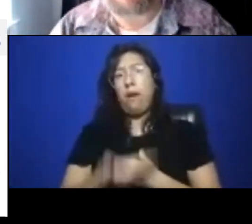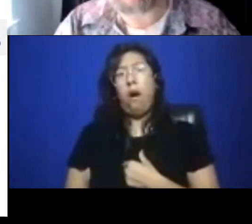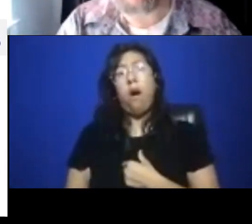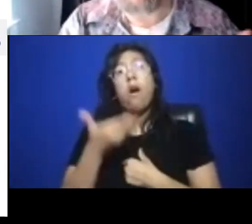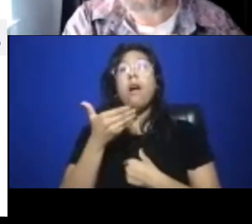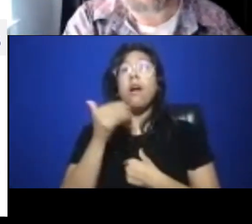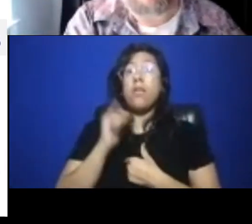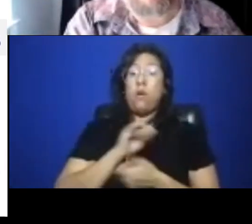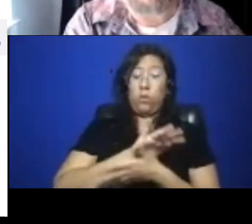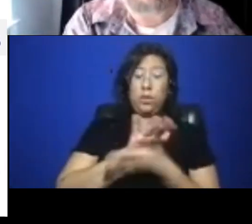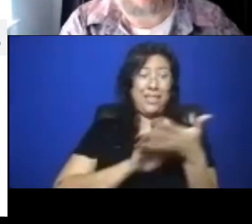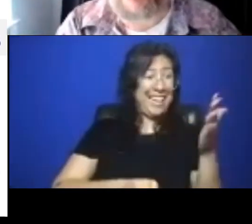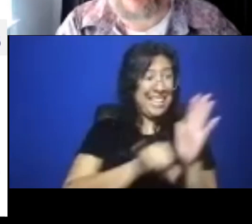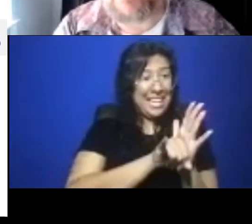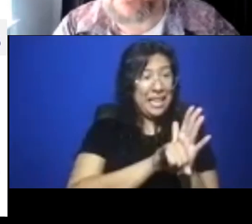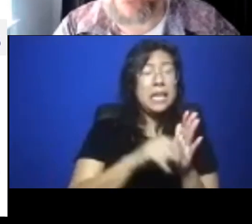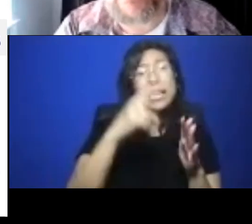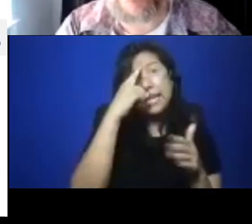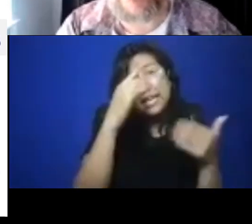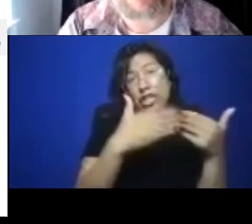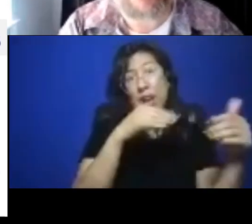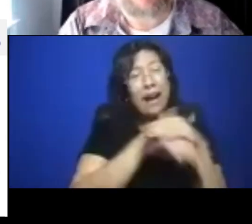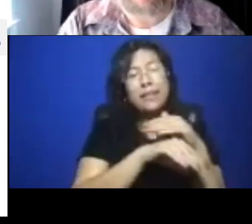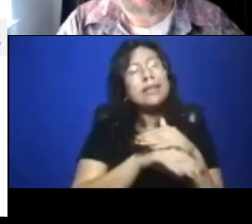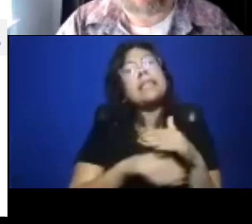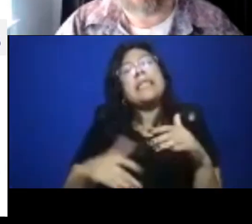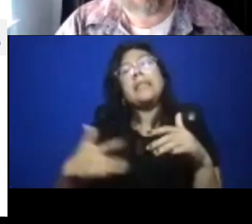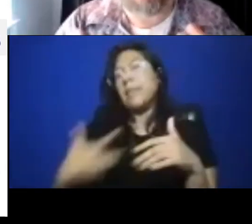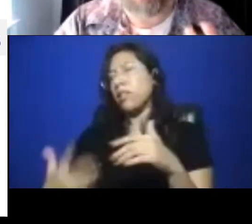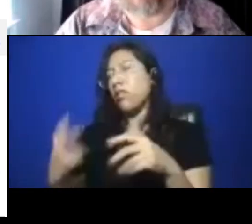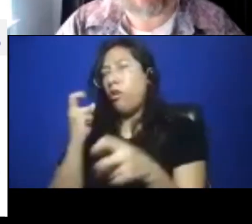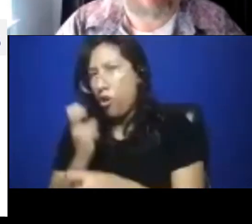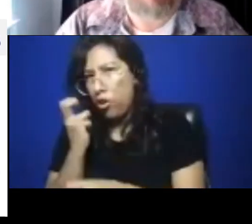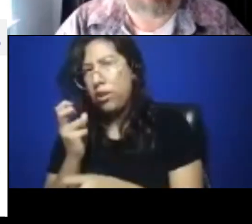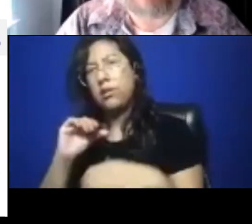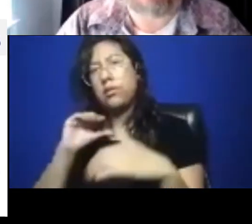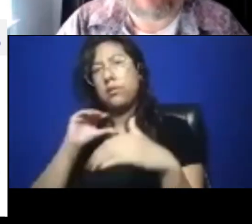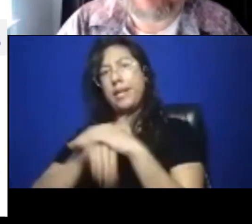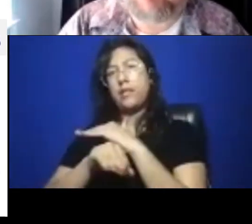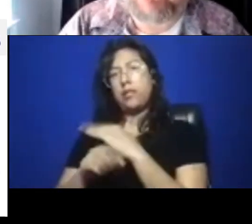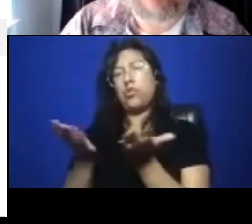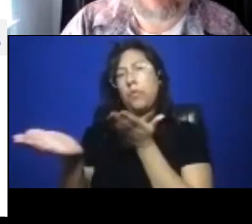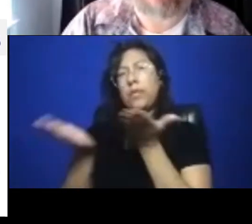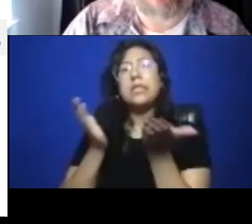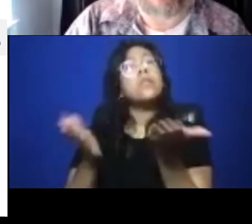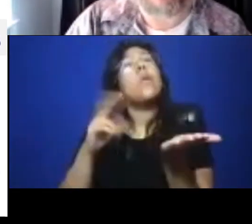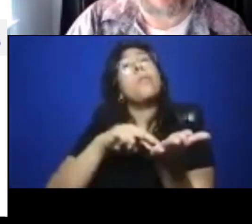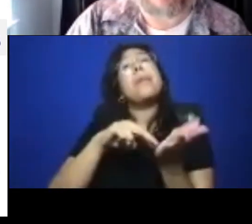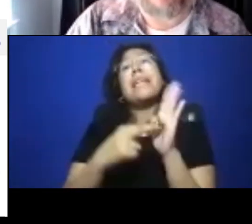but usually make it harder to access services or might be increasing or decreasing people's likelihood